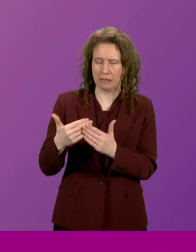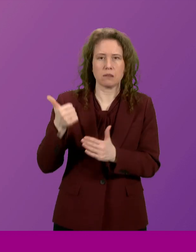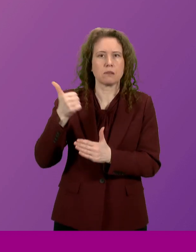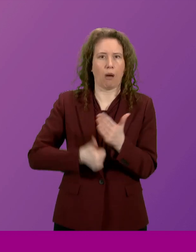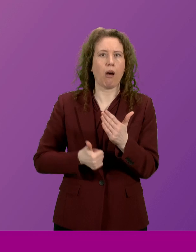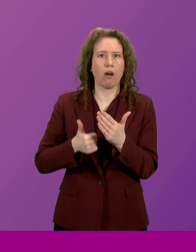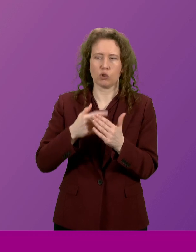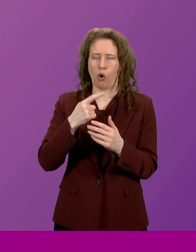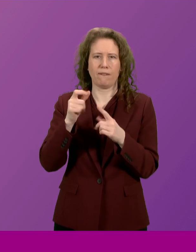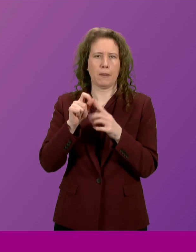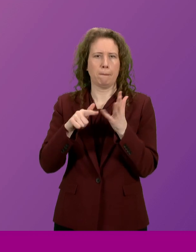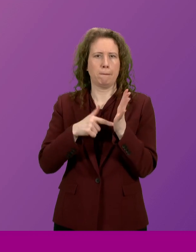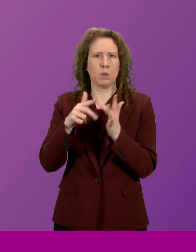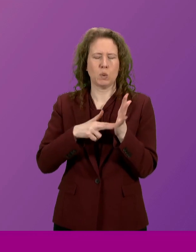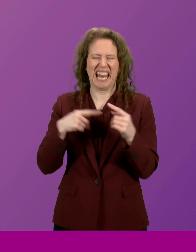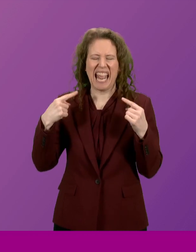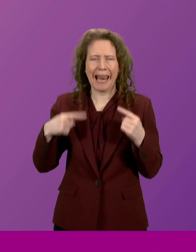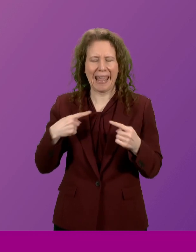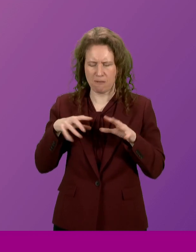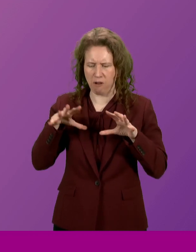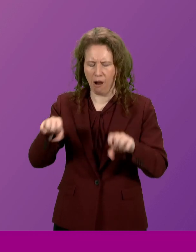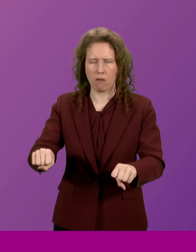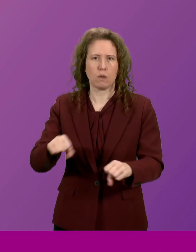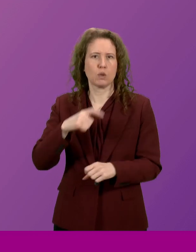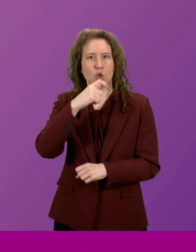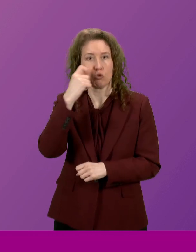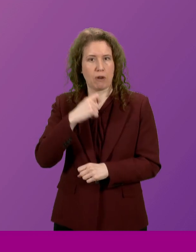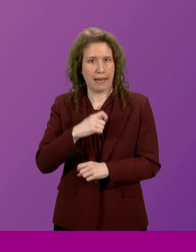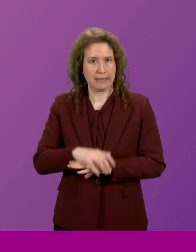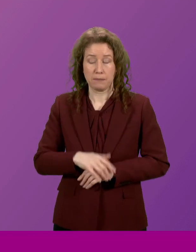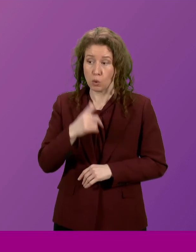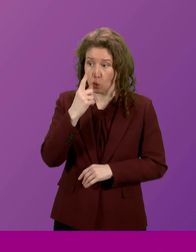of Putin’s illegal aggression on Ukraine. Will the First Minister